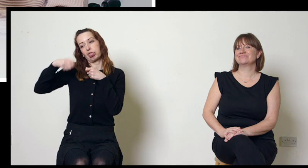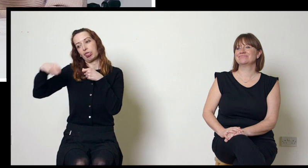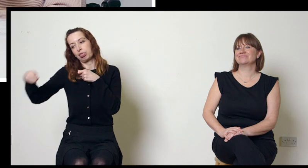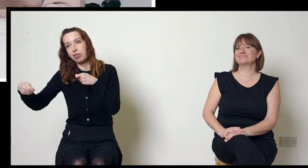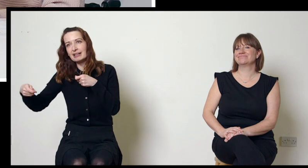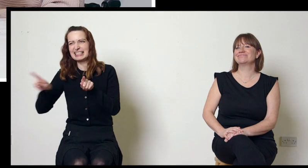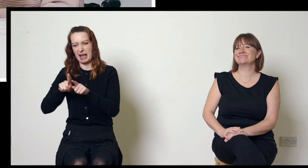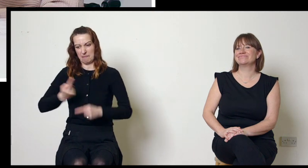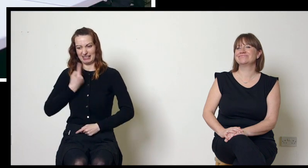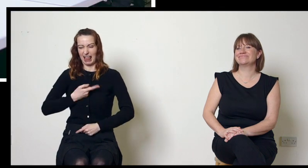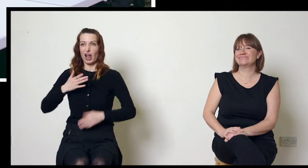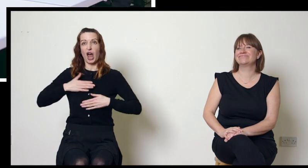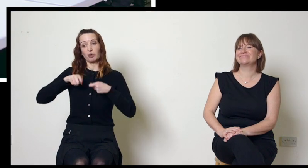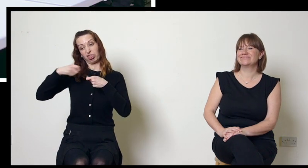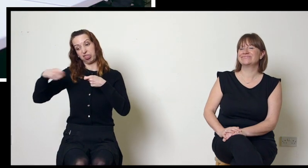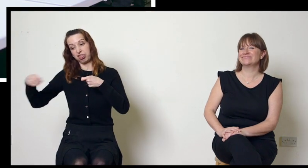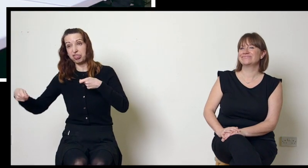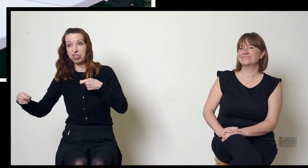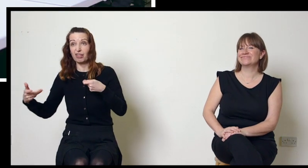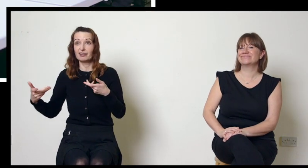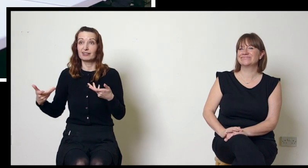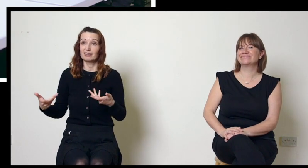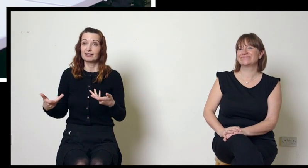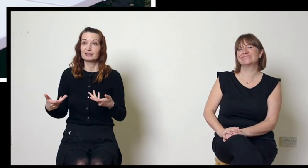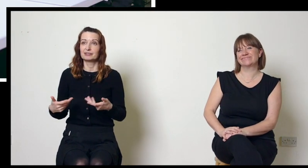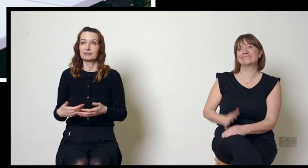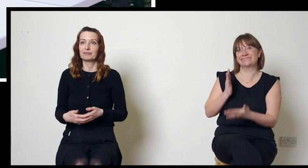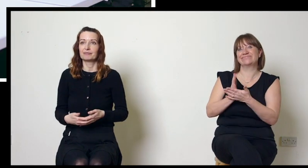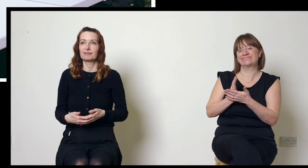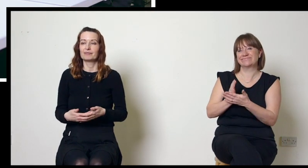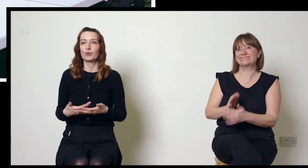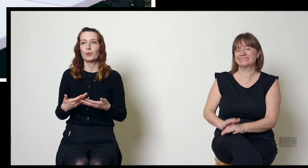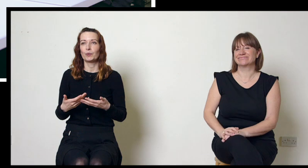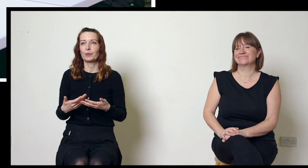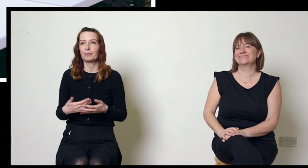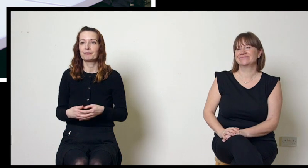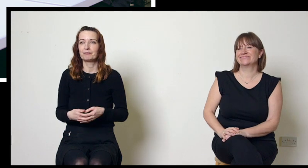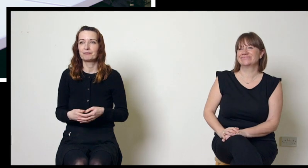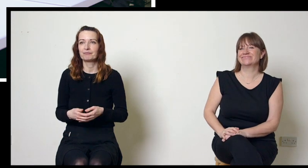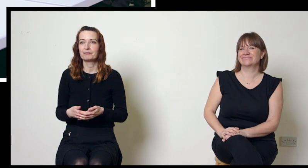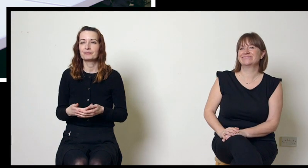Is that true Charley? No comment! Unless Virgoan and you’re very organised and you know what you’re gonna say.